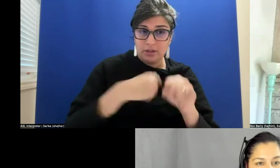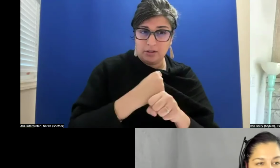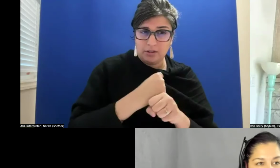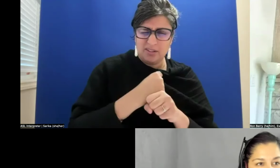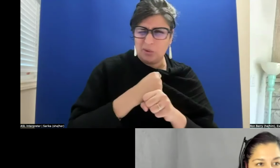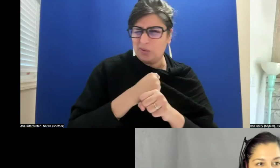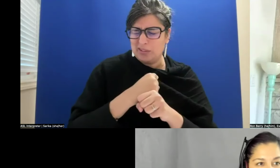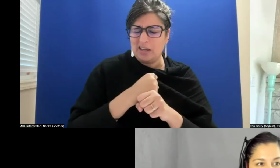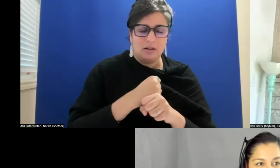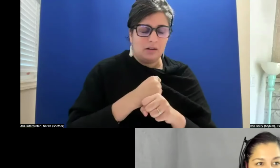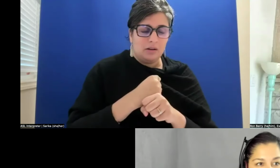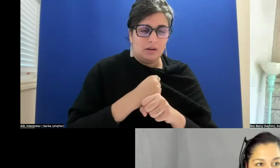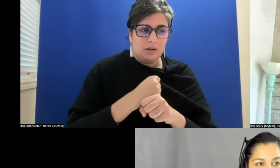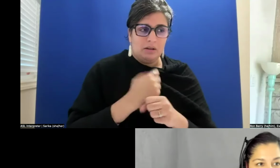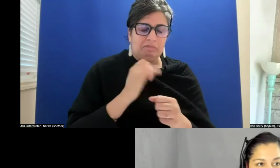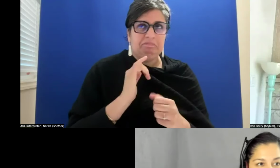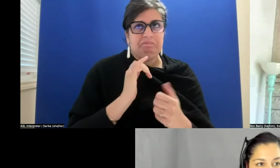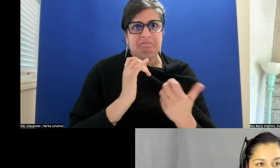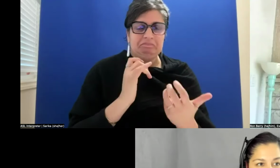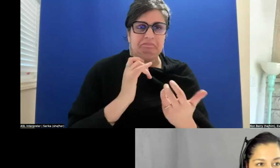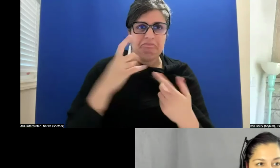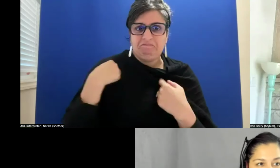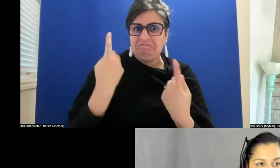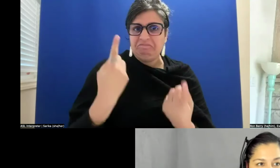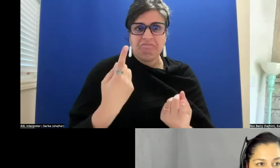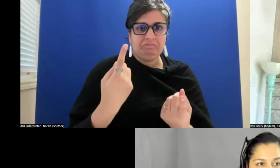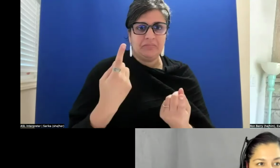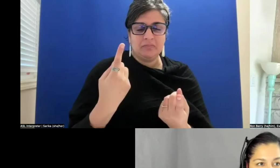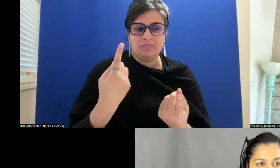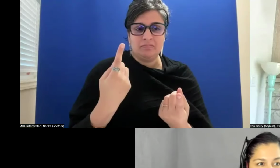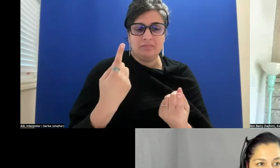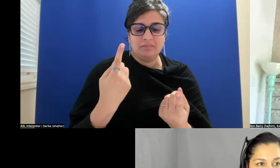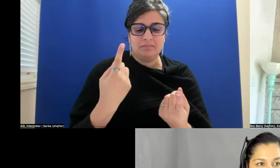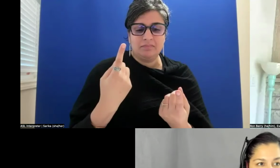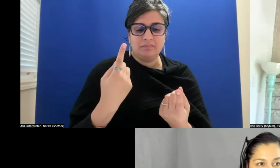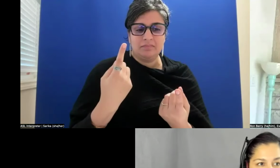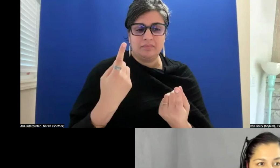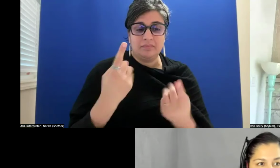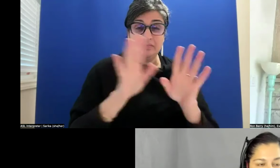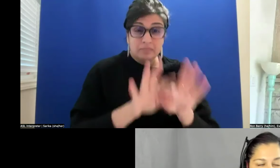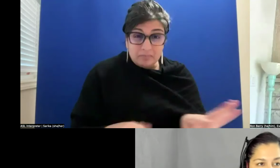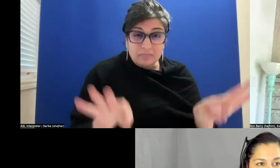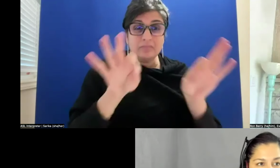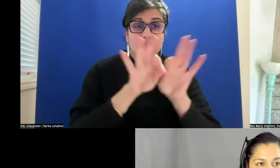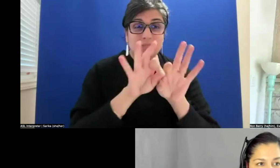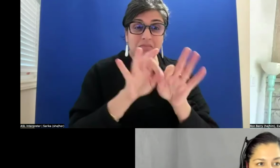that it's it's been really, vital and helpful